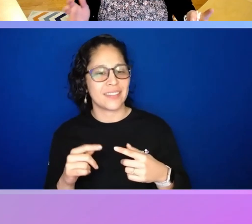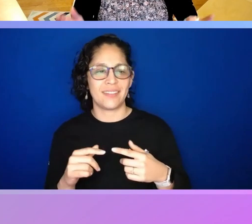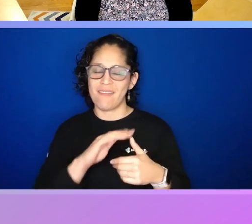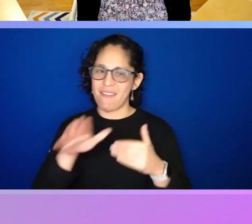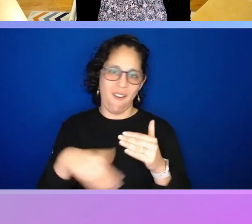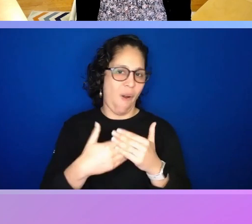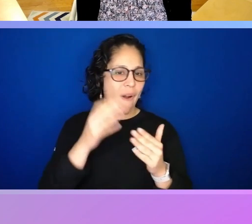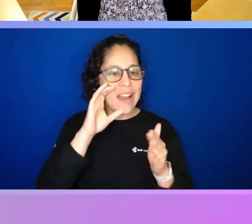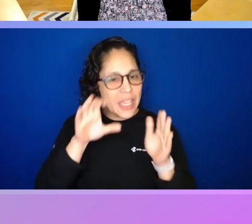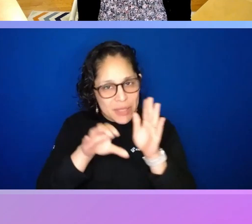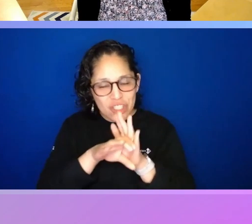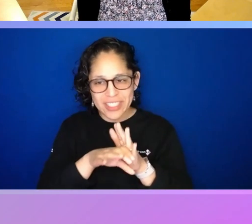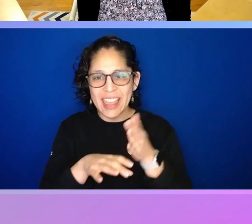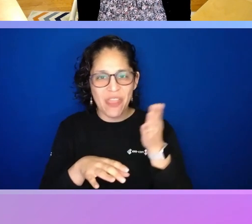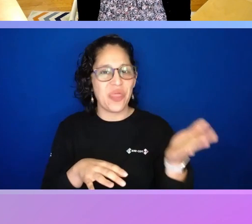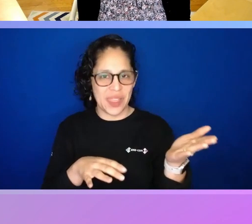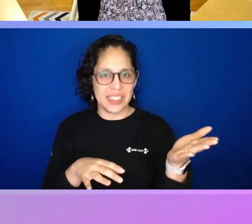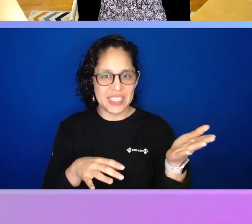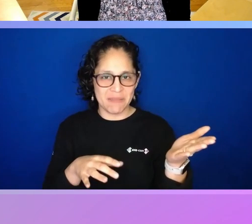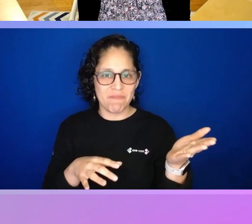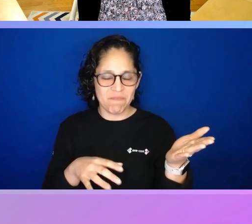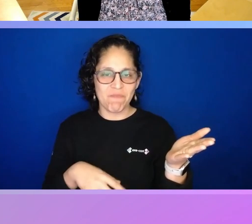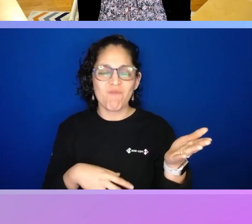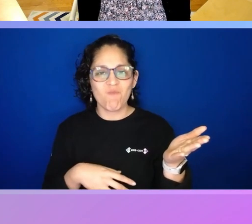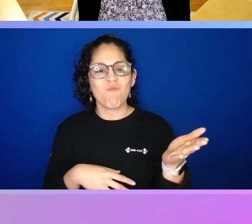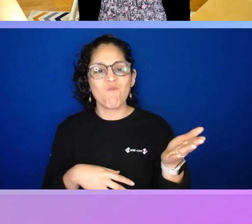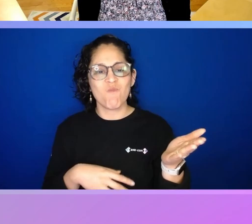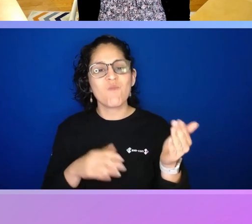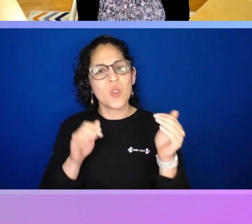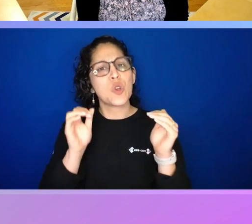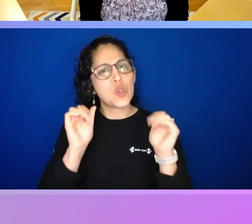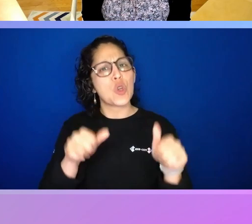just that no Alt is there. Of this number 2, so that the